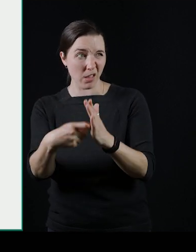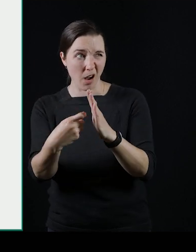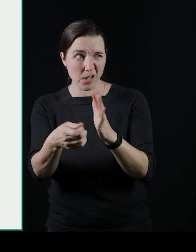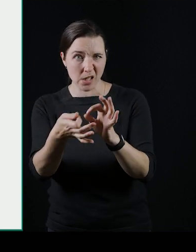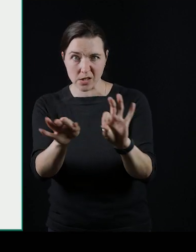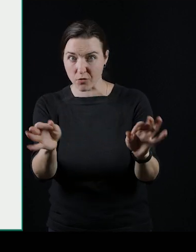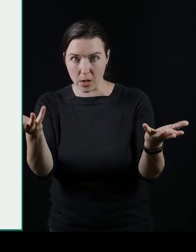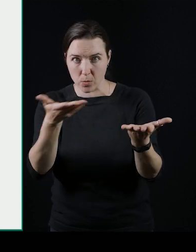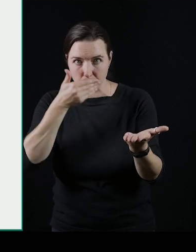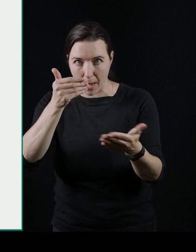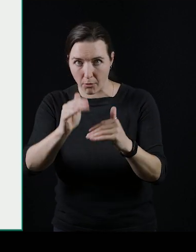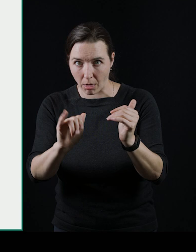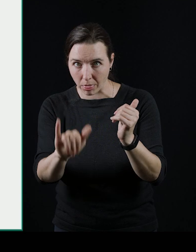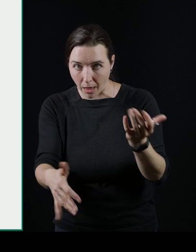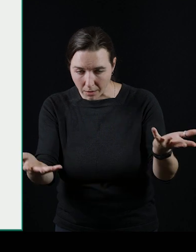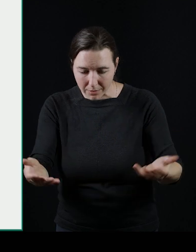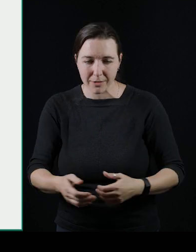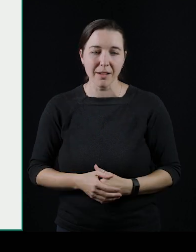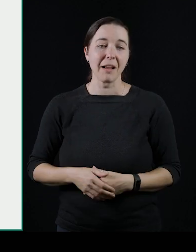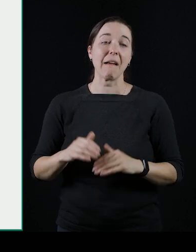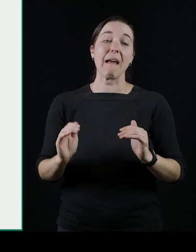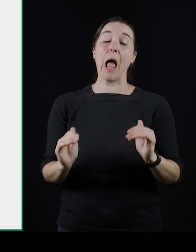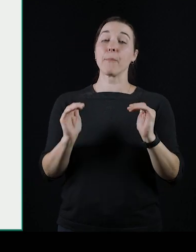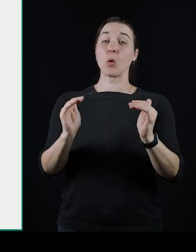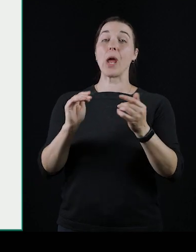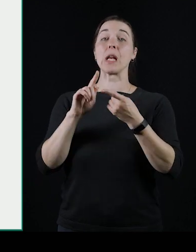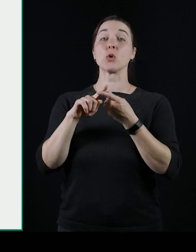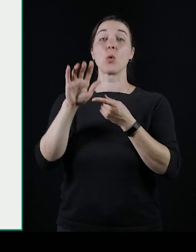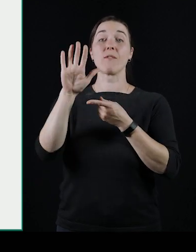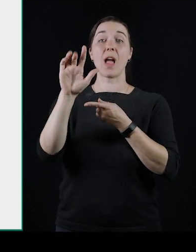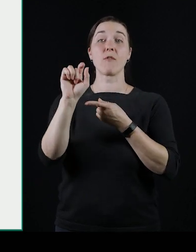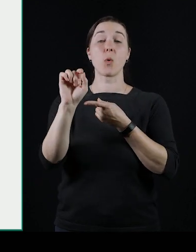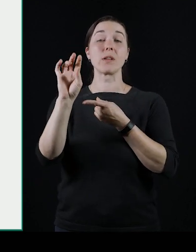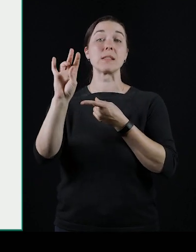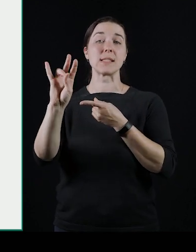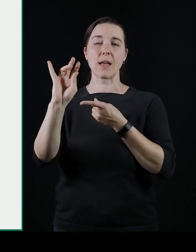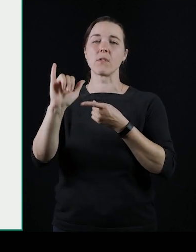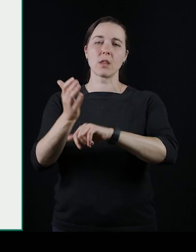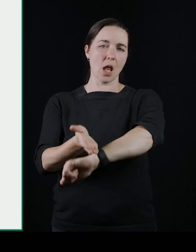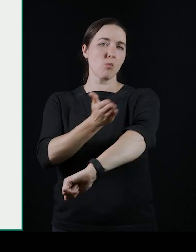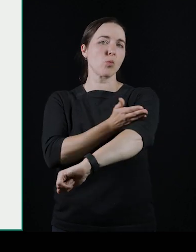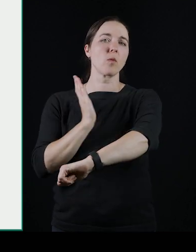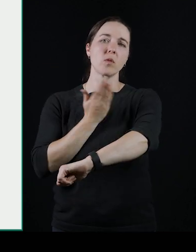so what could be better? Upgrading to 5.7 greatly improved our performance